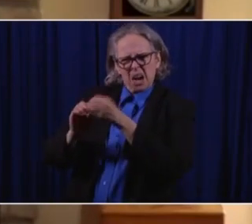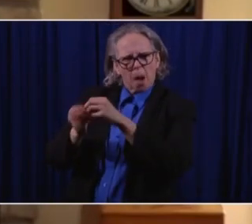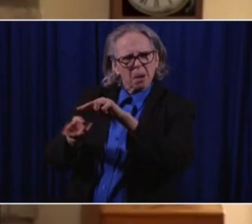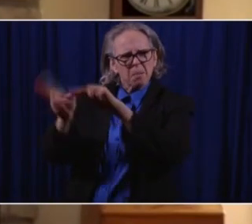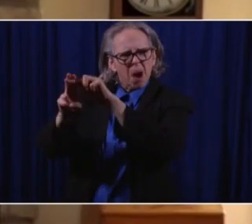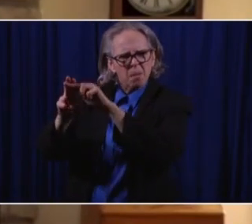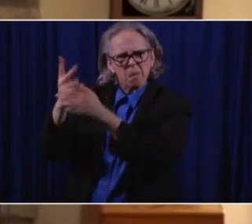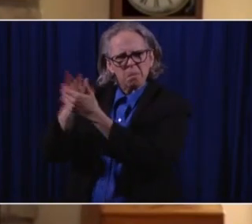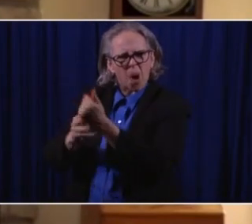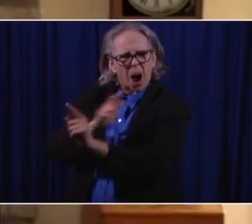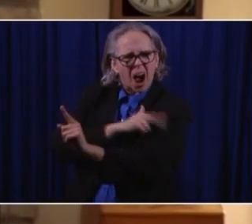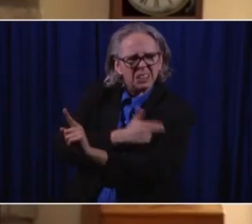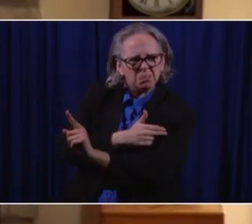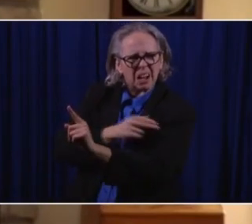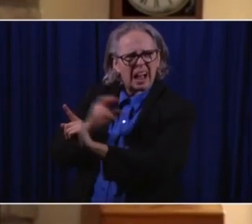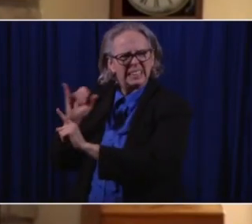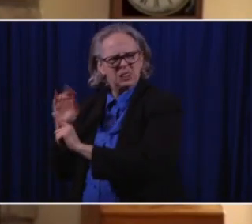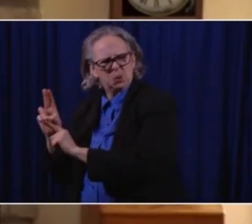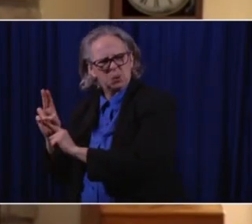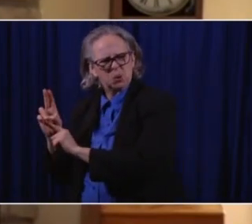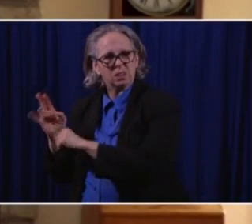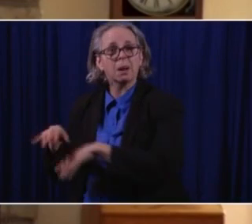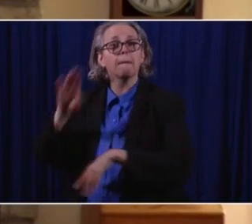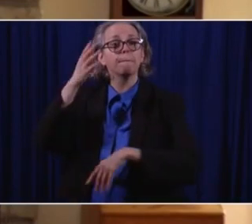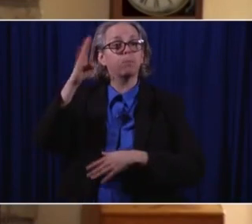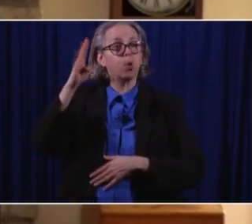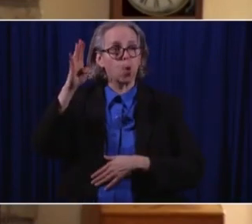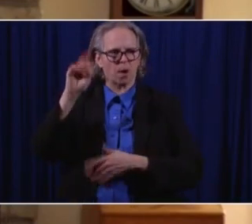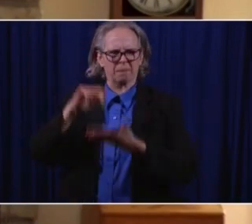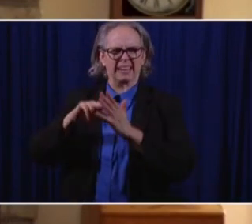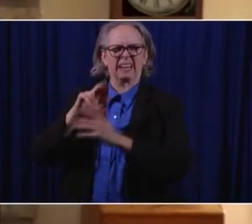couch we've had during this pandemic. And more than double what we've seen in previous